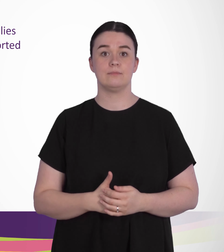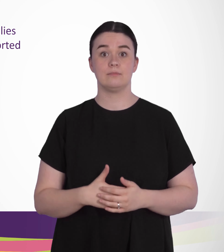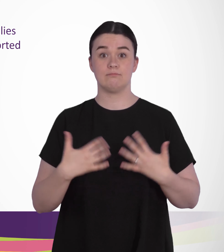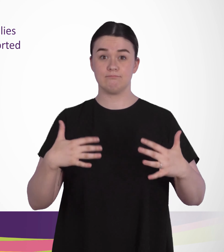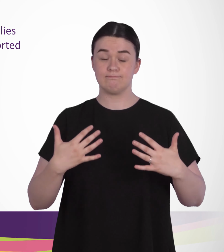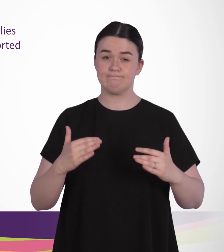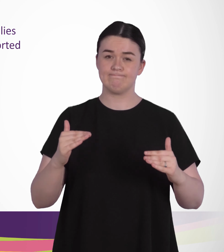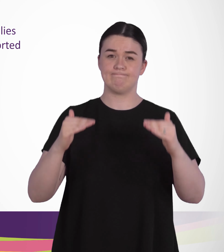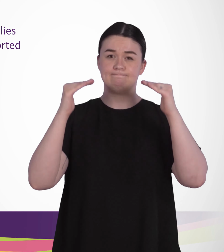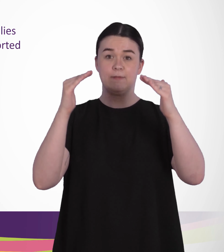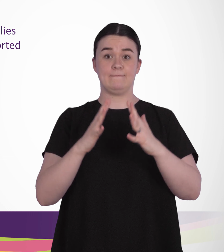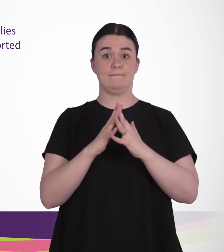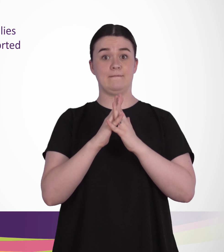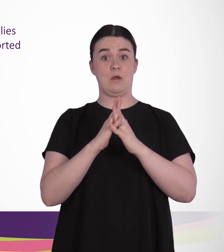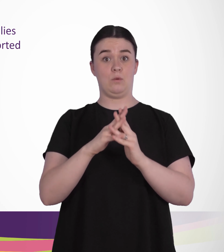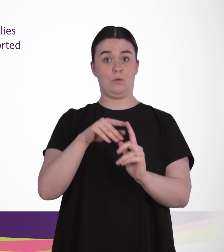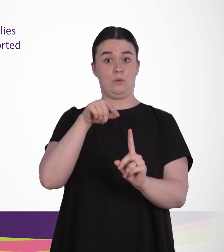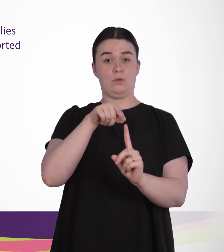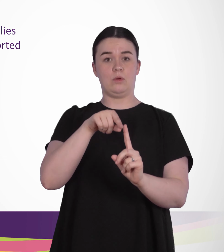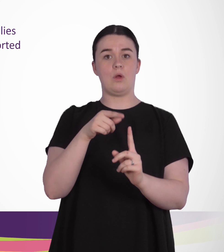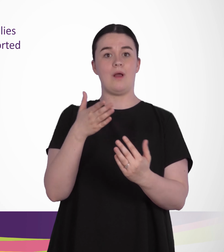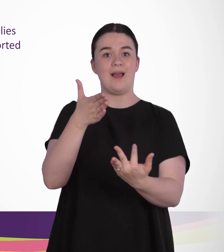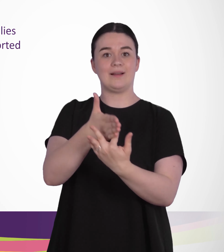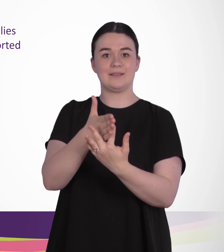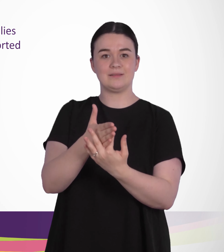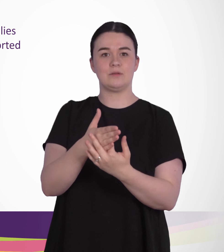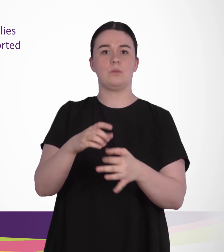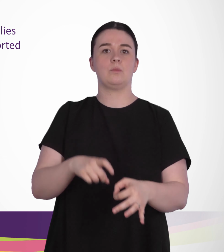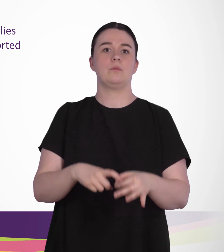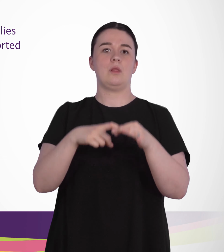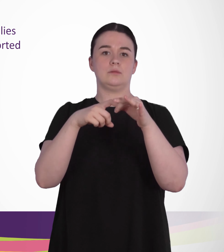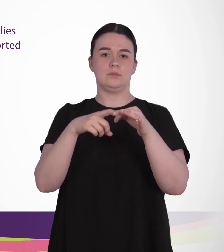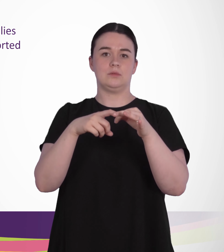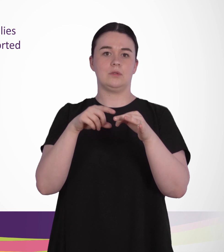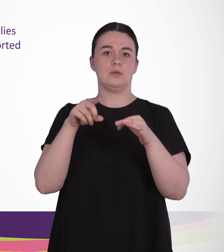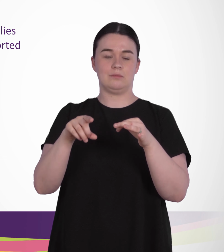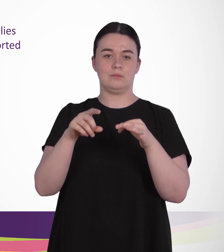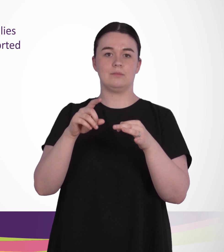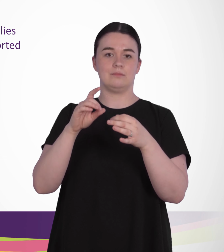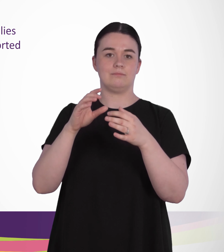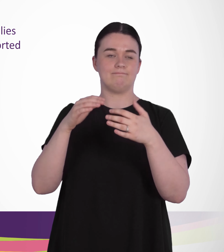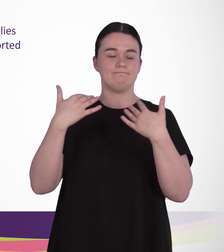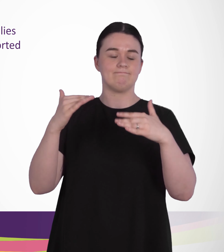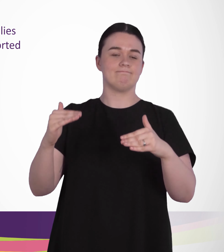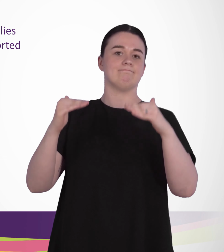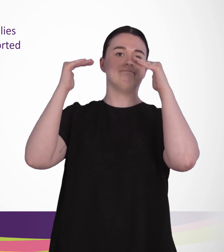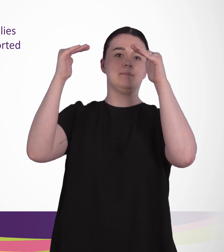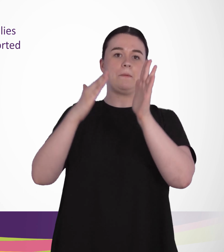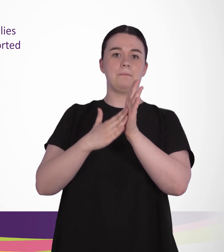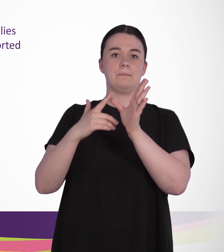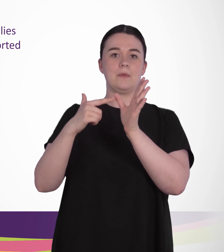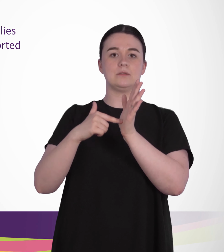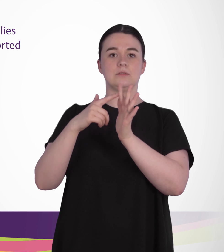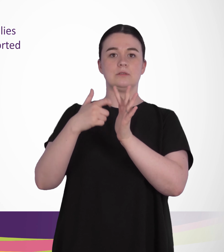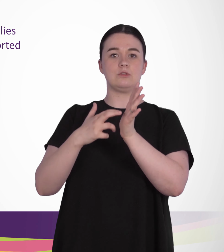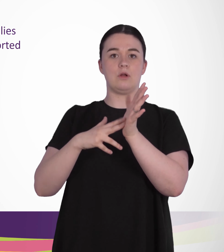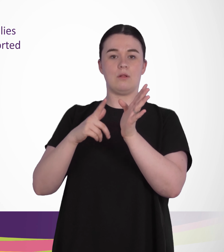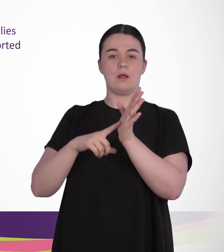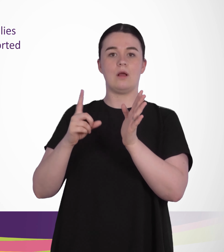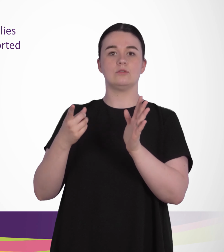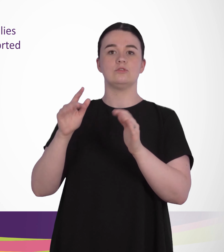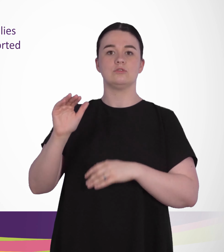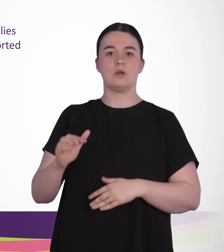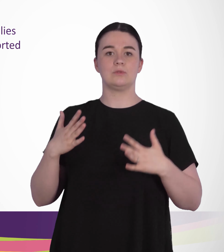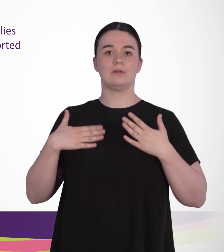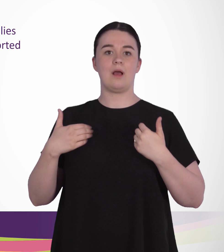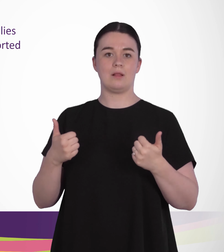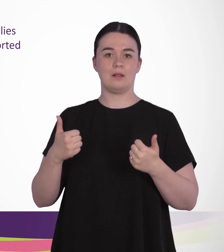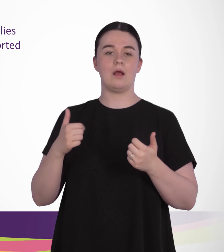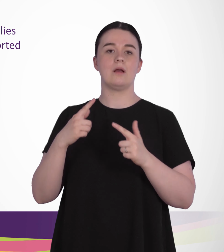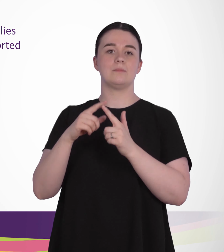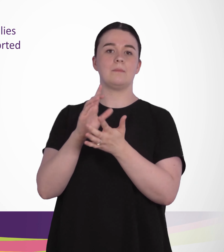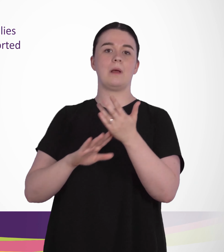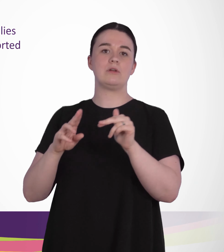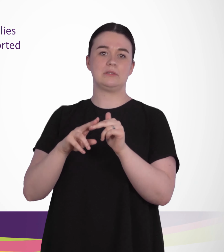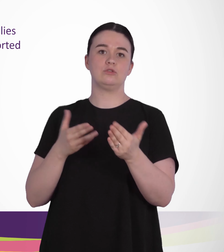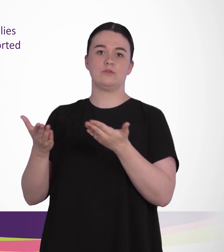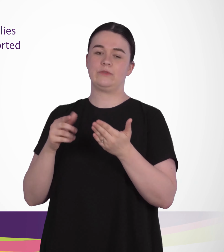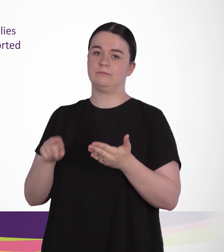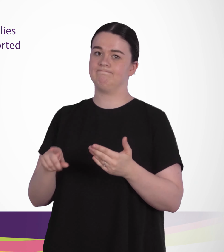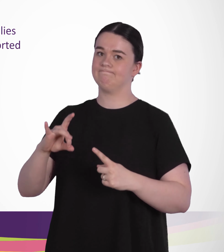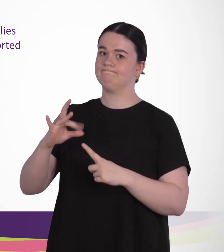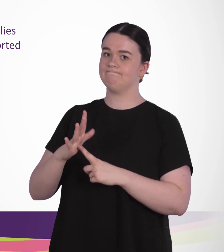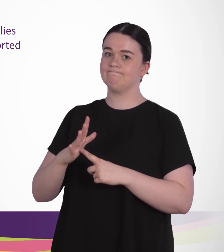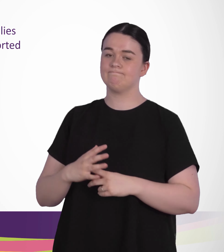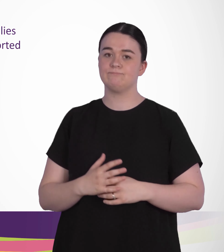A high value was also placed on access to quality maternal and child health and parenting services.